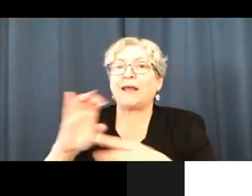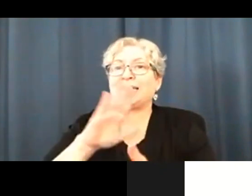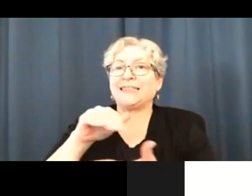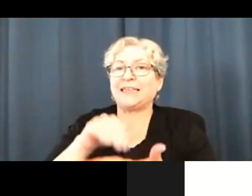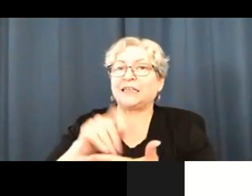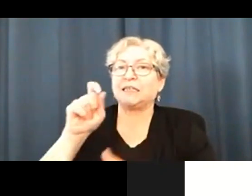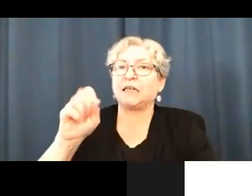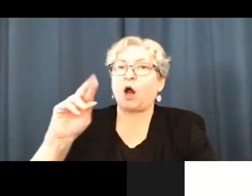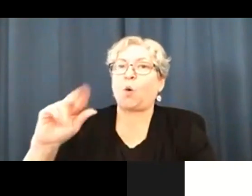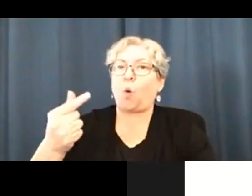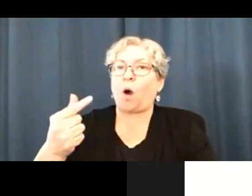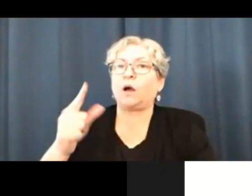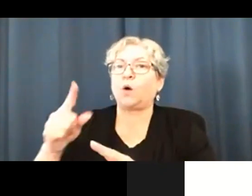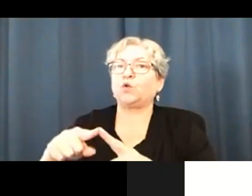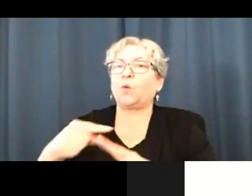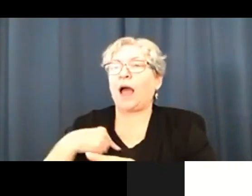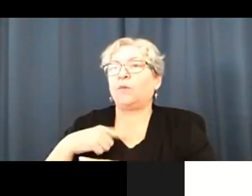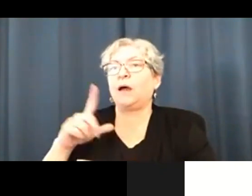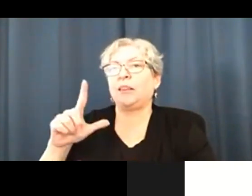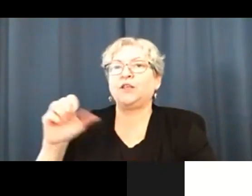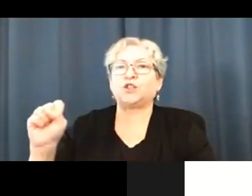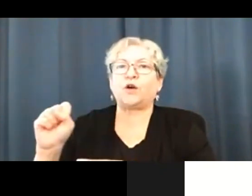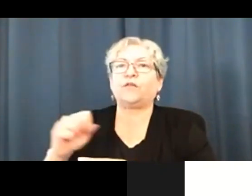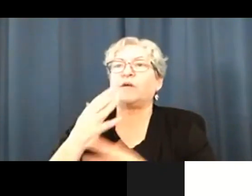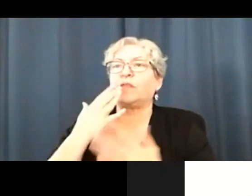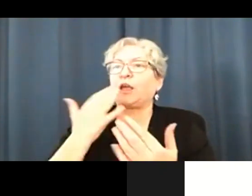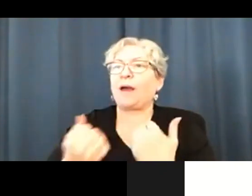and sign up for our listserv. Thank you everyone, have a good day.